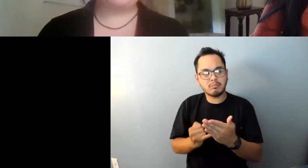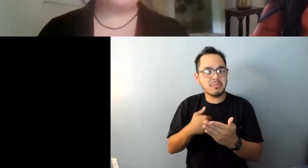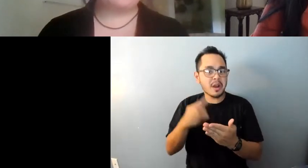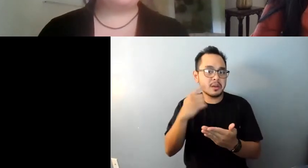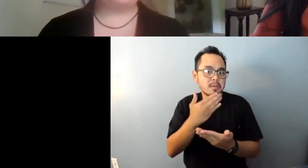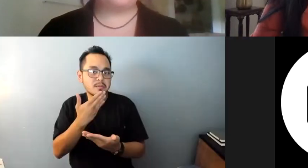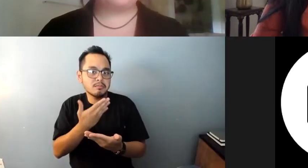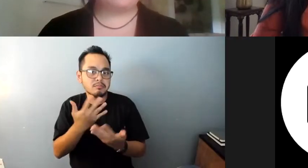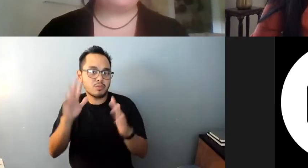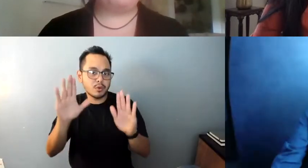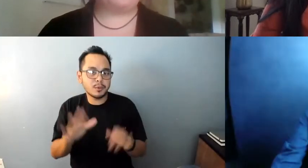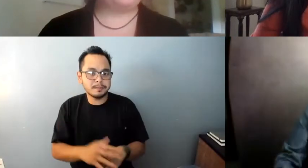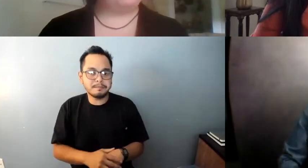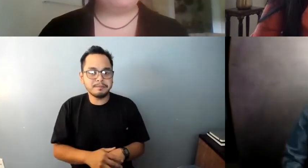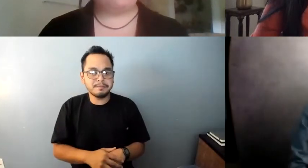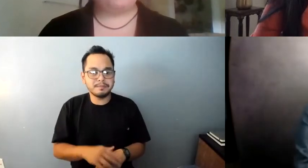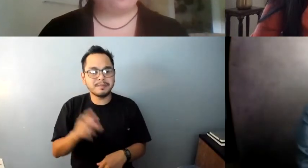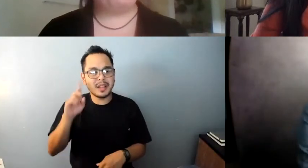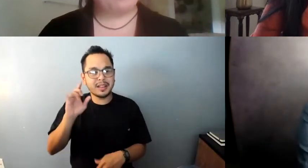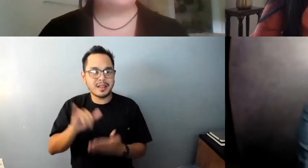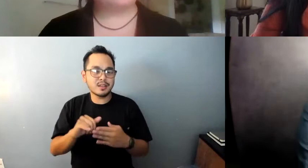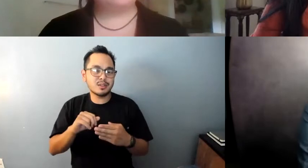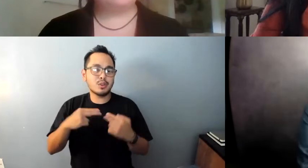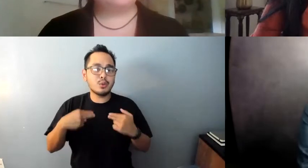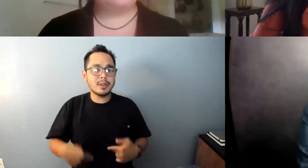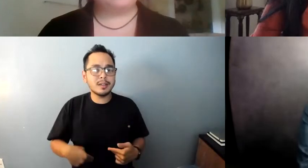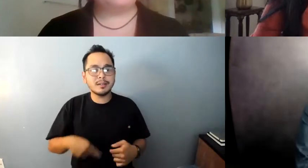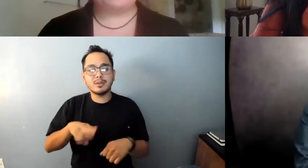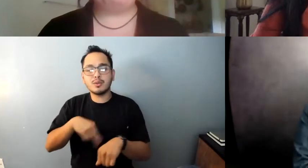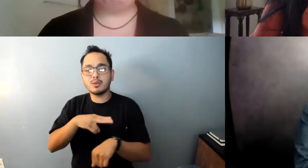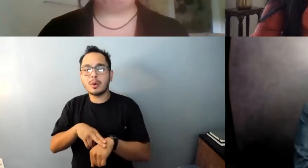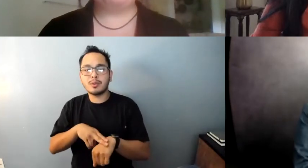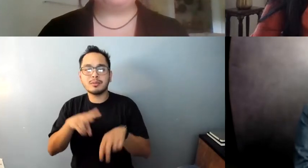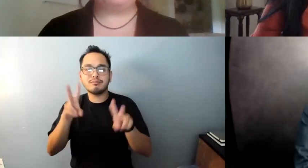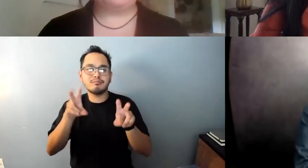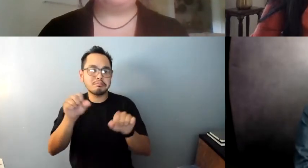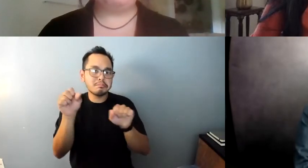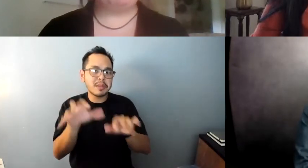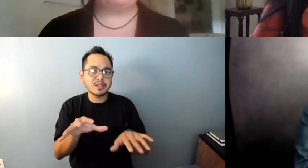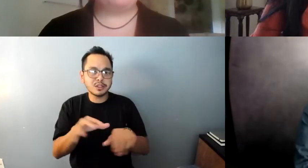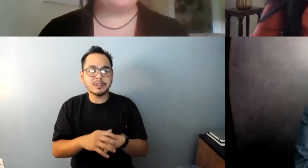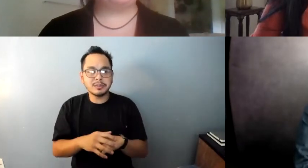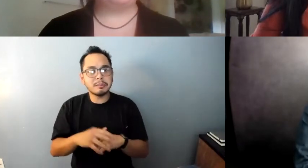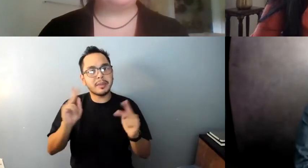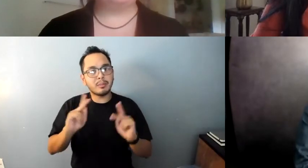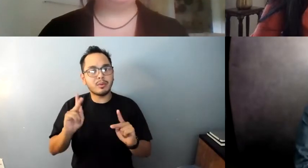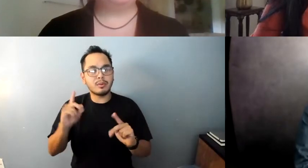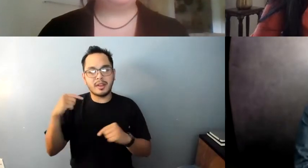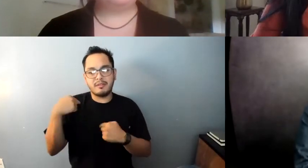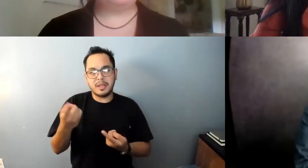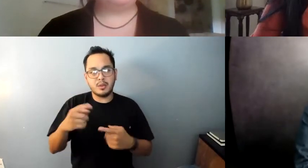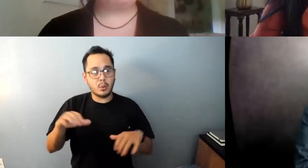I think it is the very human and normal magic that people have engaged in and if there is